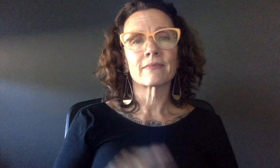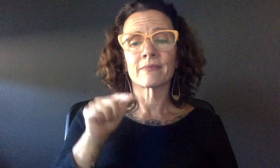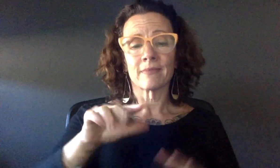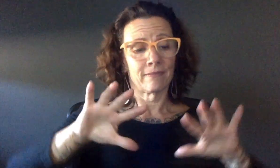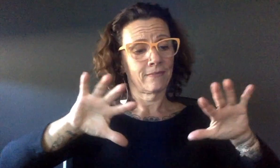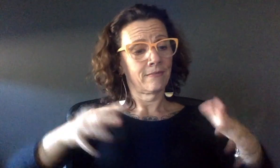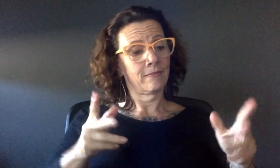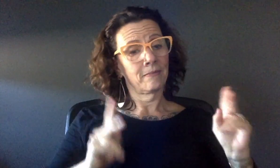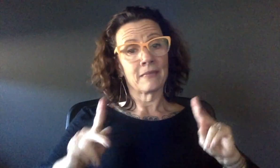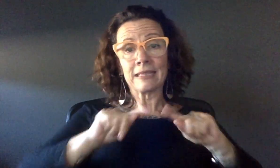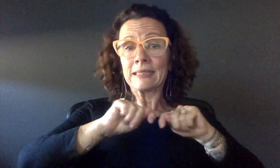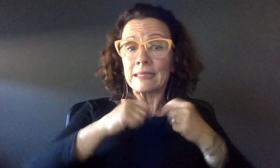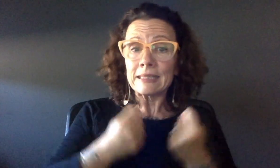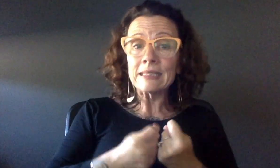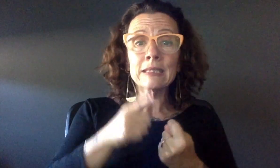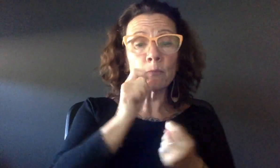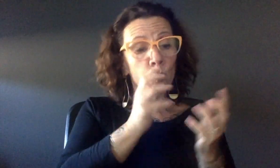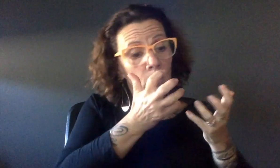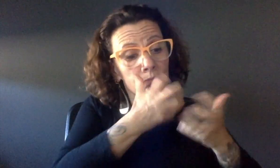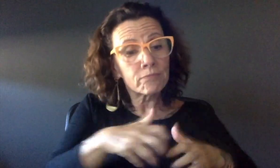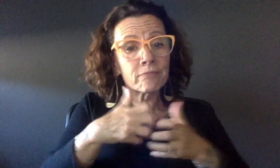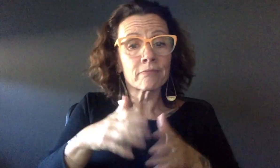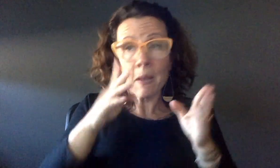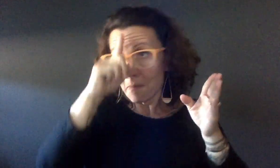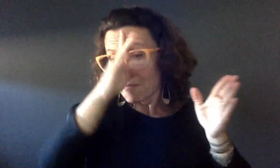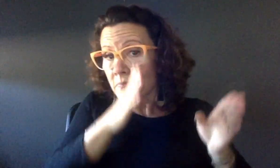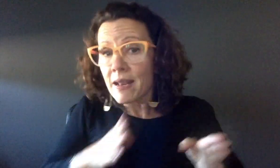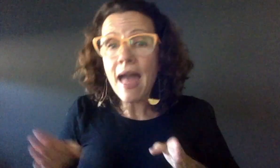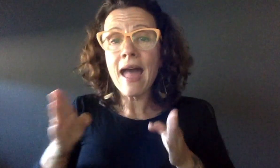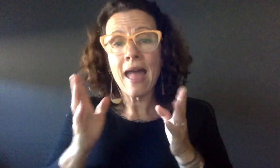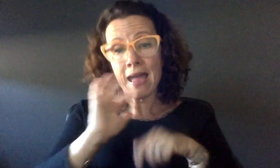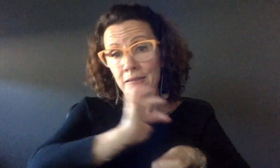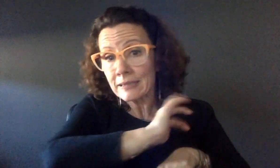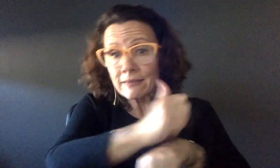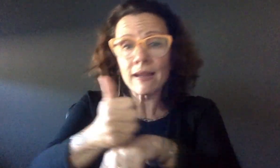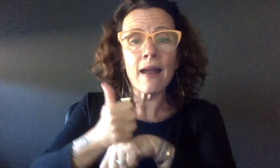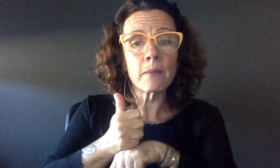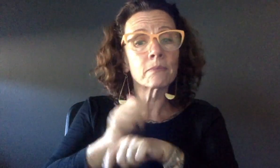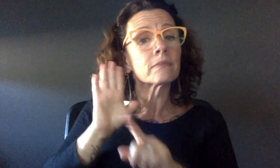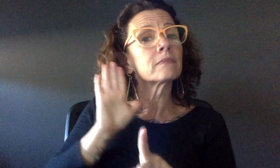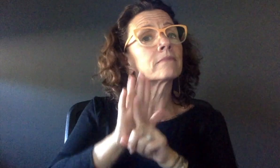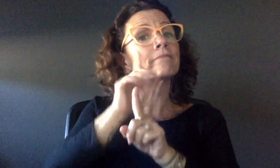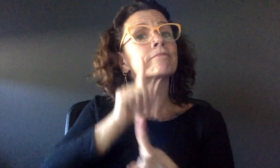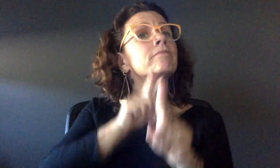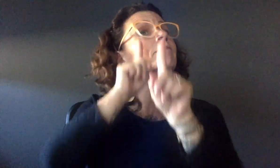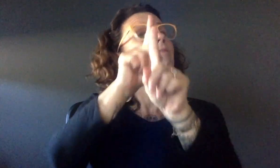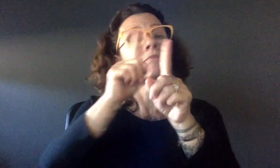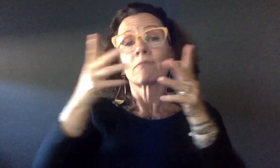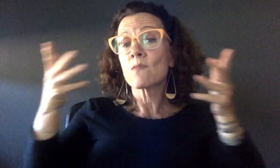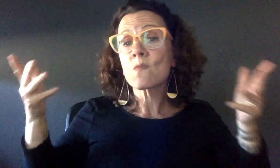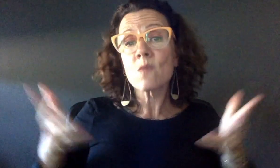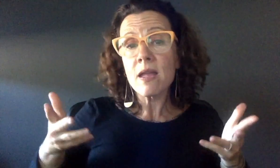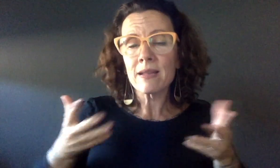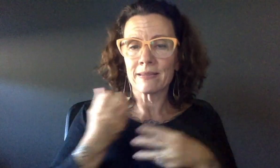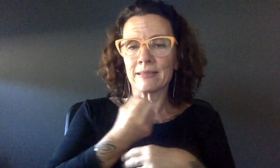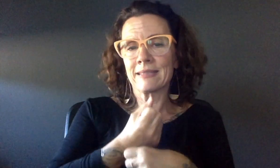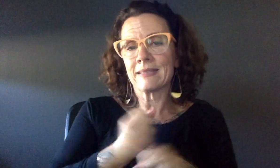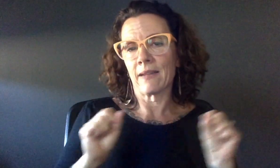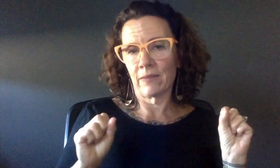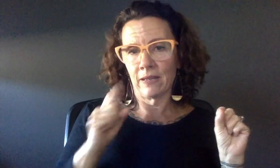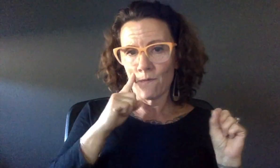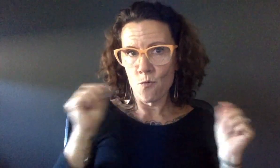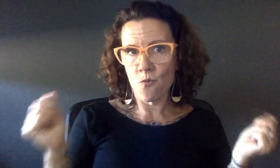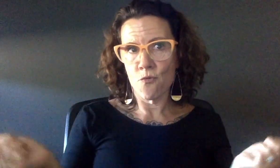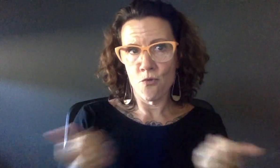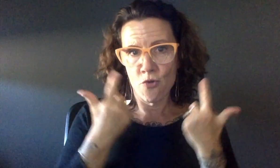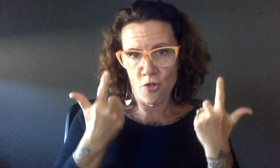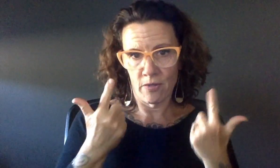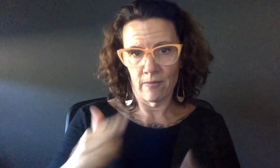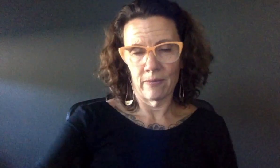Have a team whose sole focus is the safety of the participants.